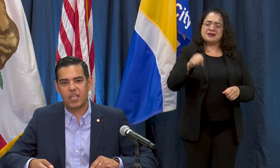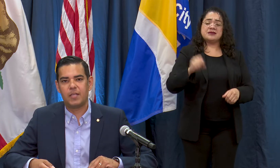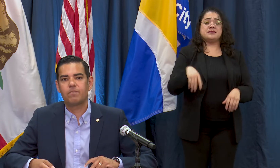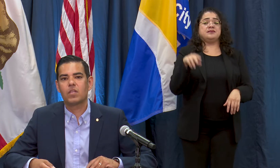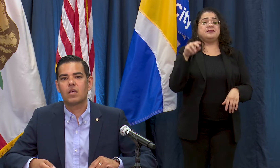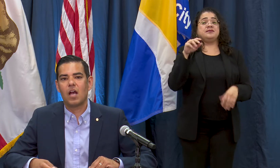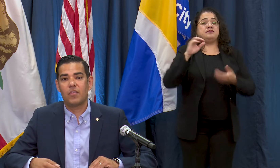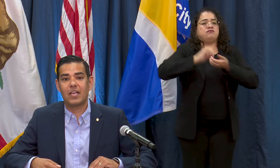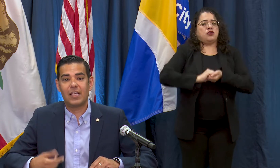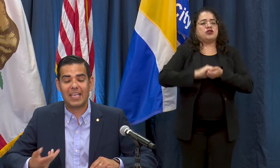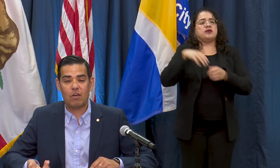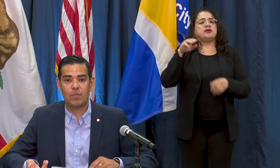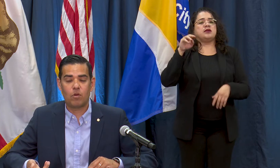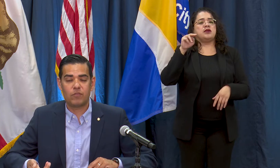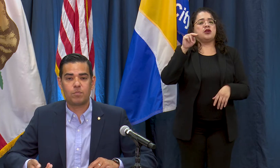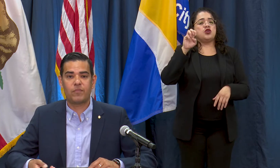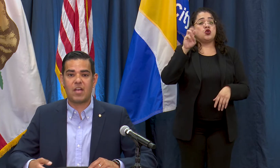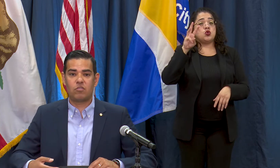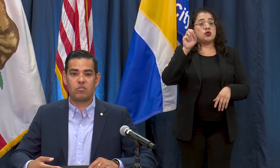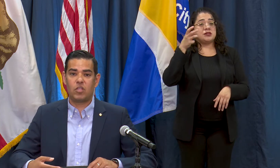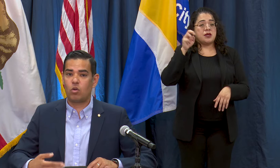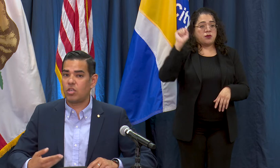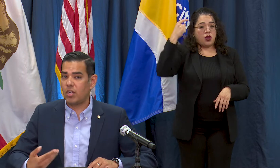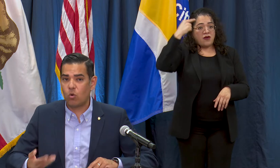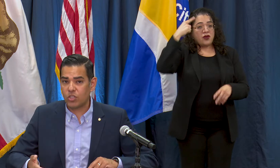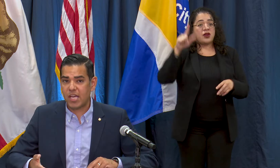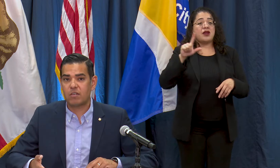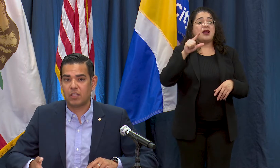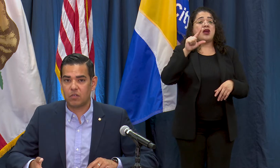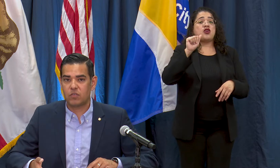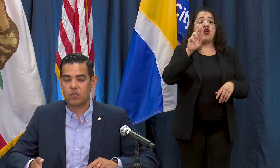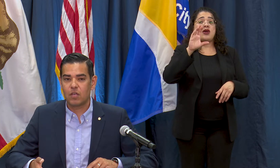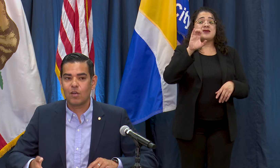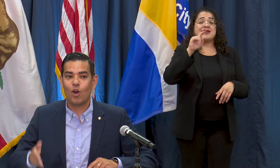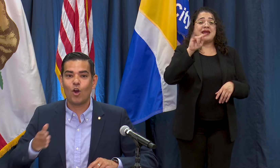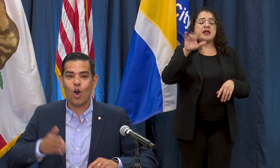the LA County Board of Supervisors, and Orange County leaders are all